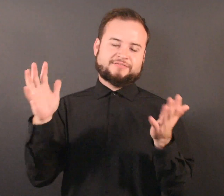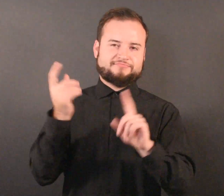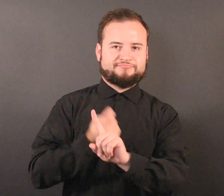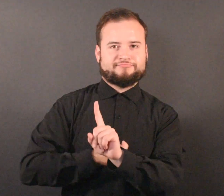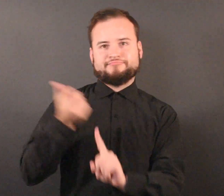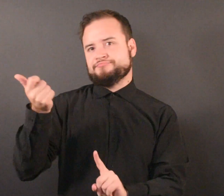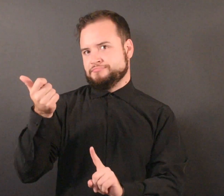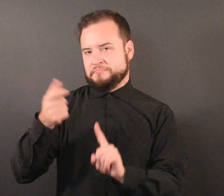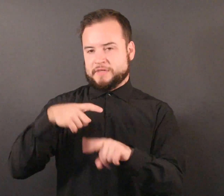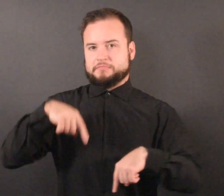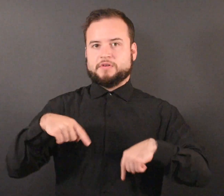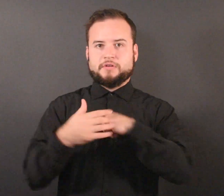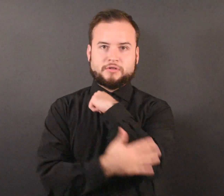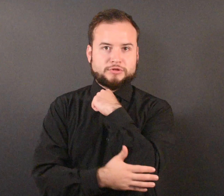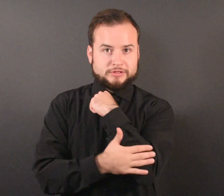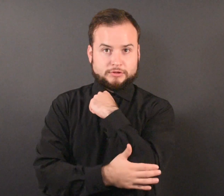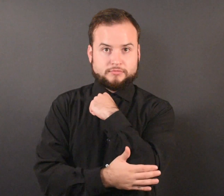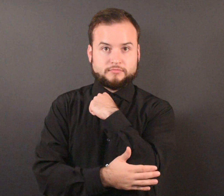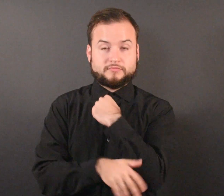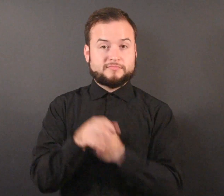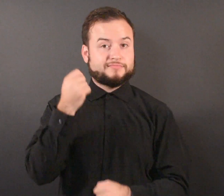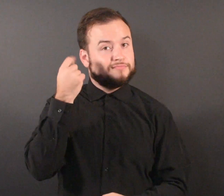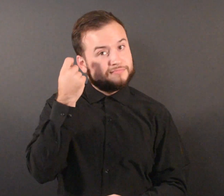but it is still common in other parts of the world.